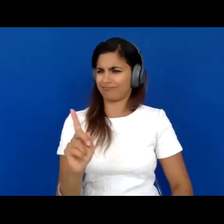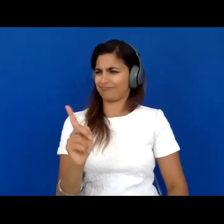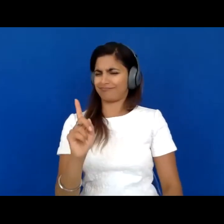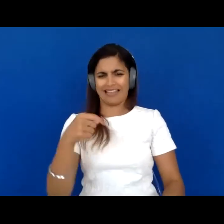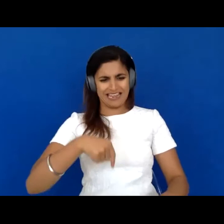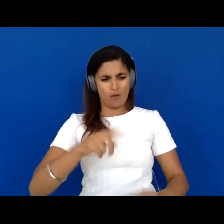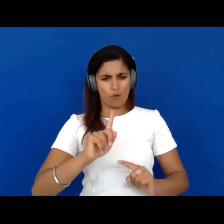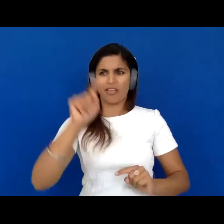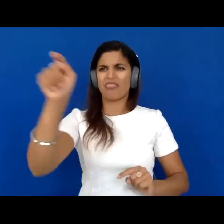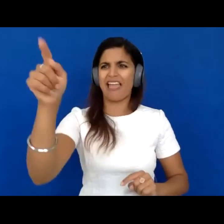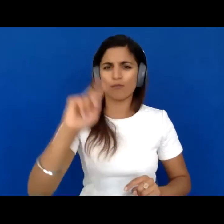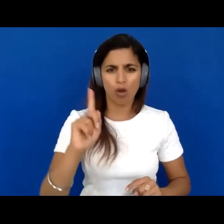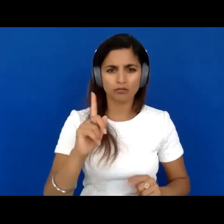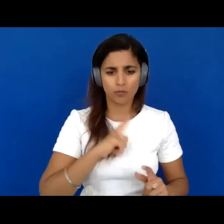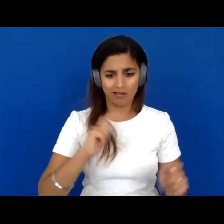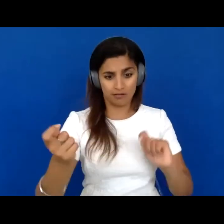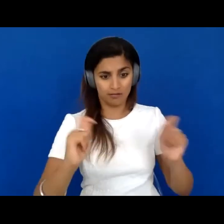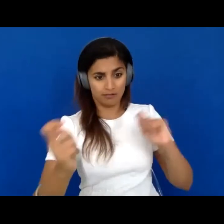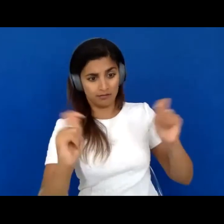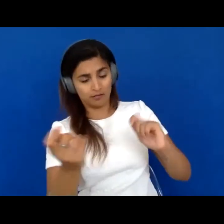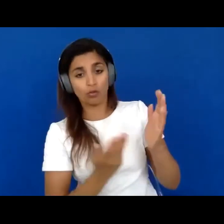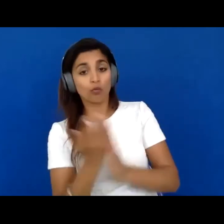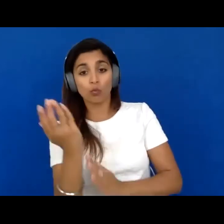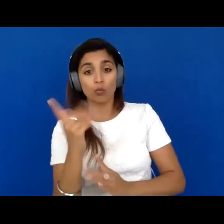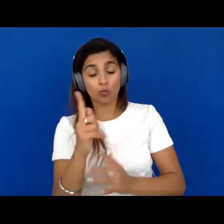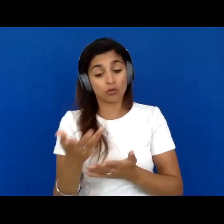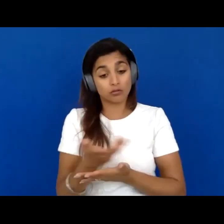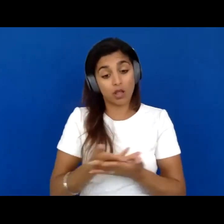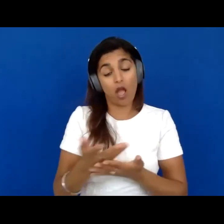keep shifting the dialogues are both promised as well as placed together by